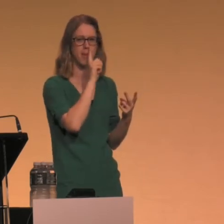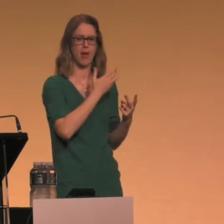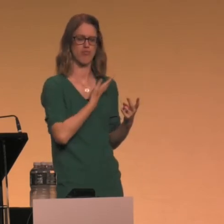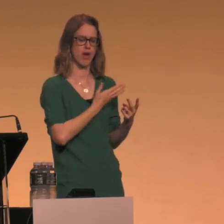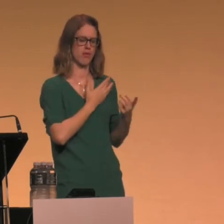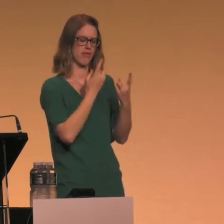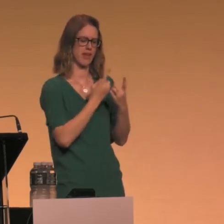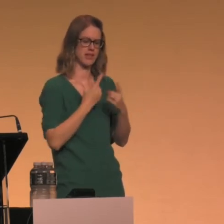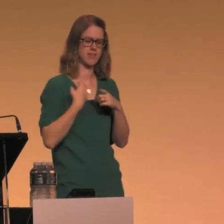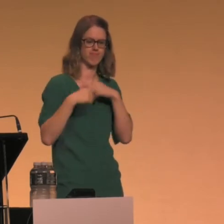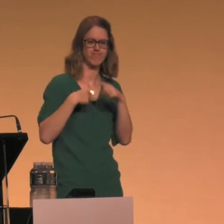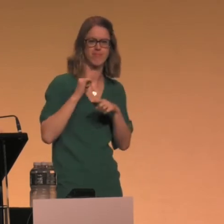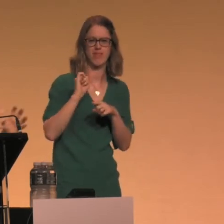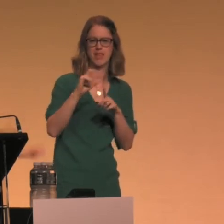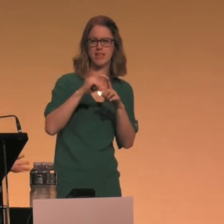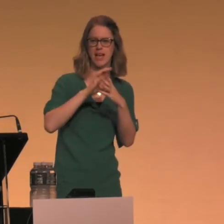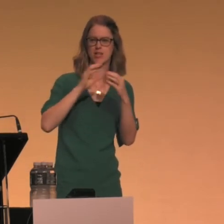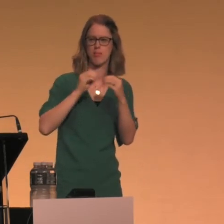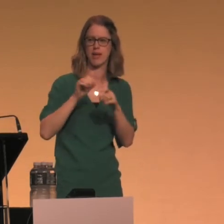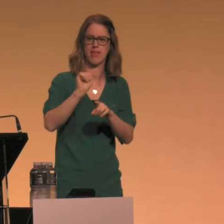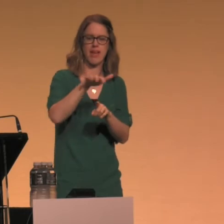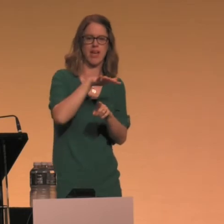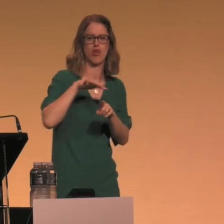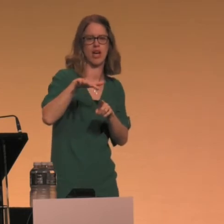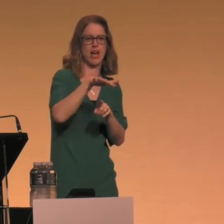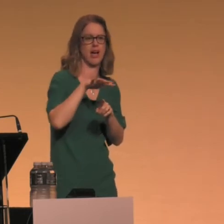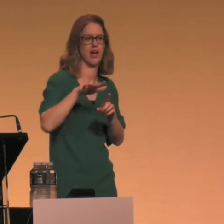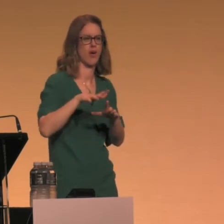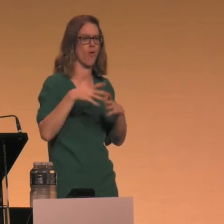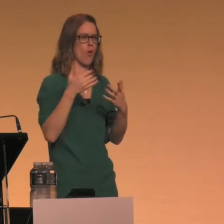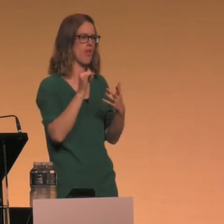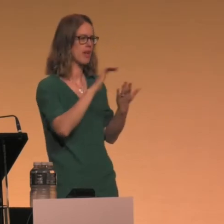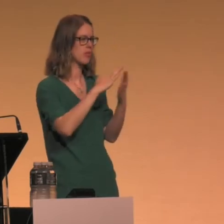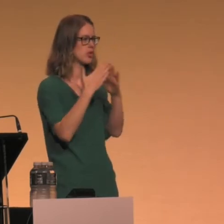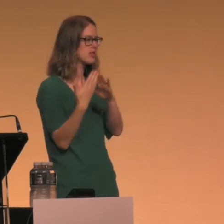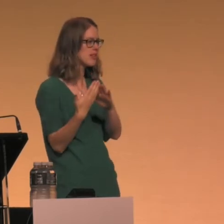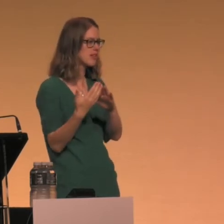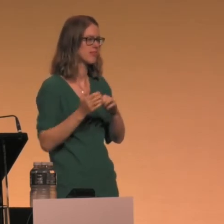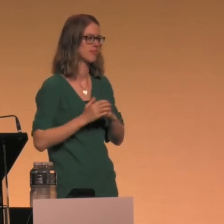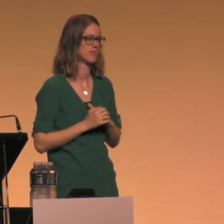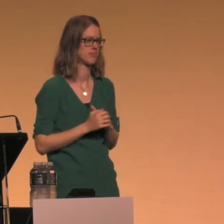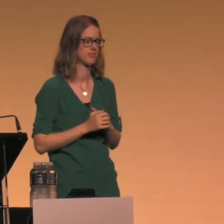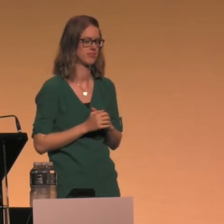which are going on in their DHB or in their practice or in their community.